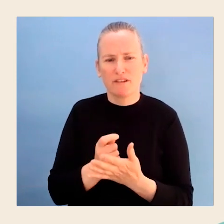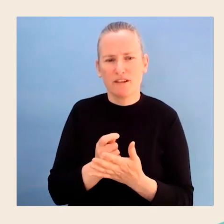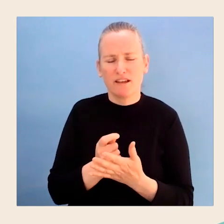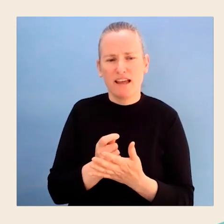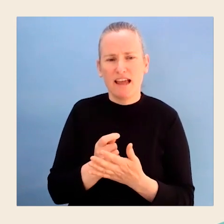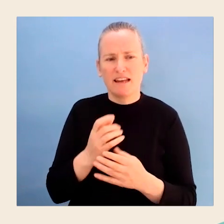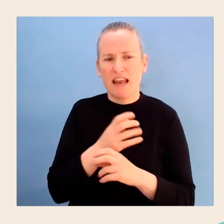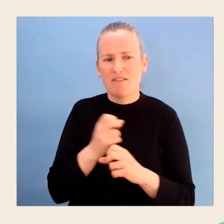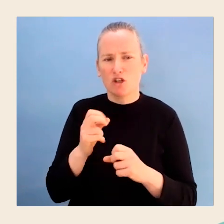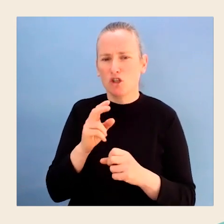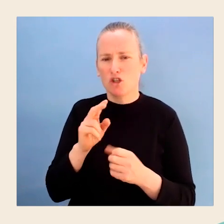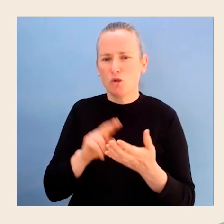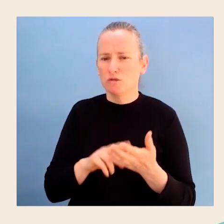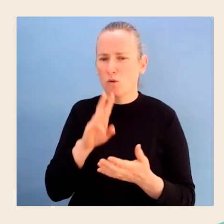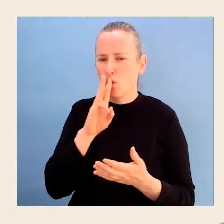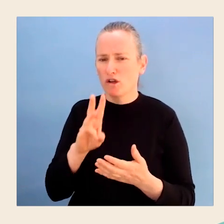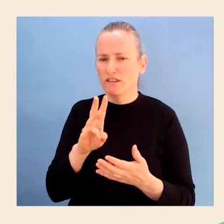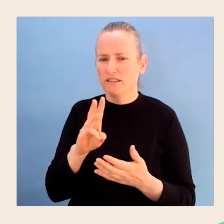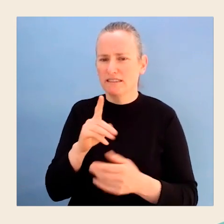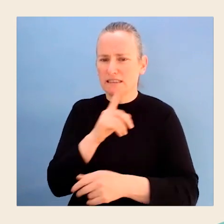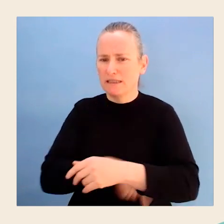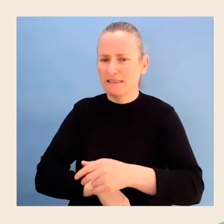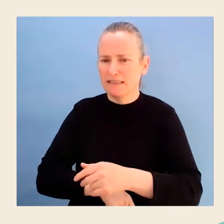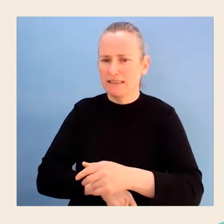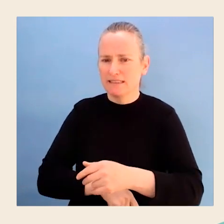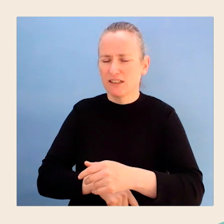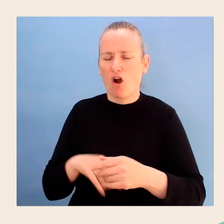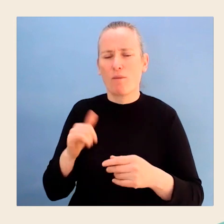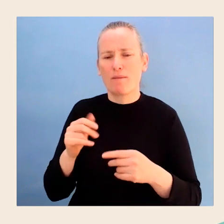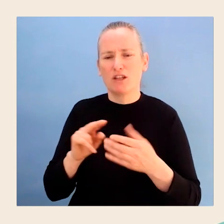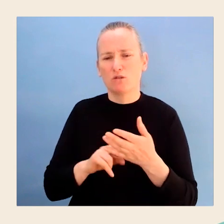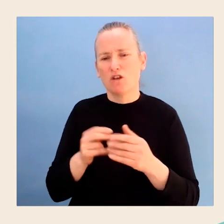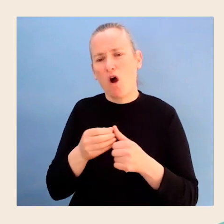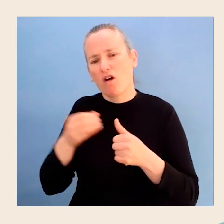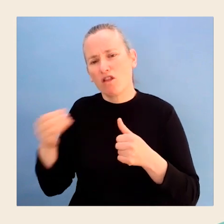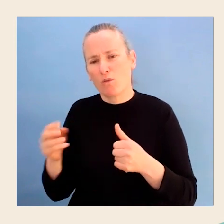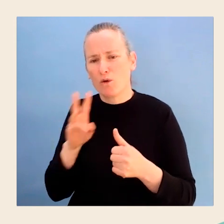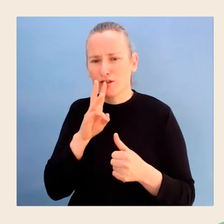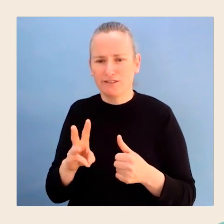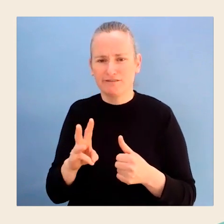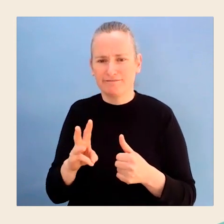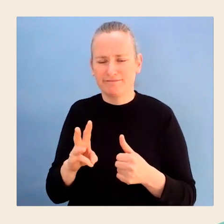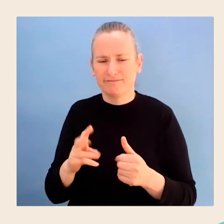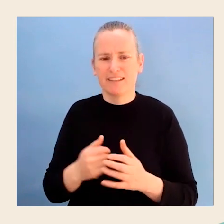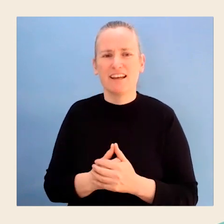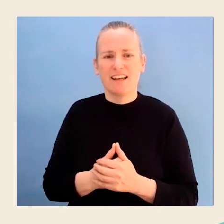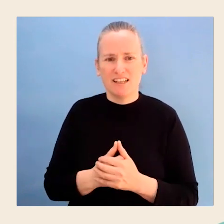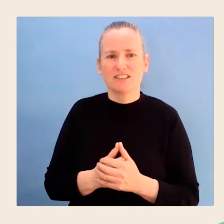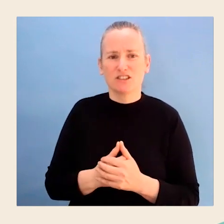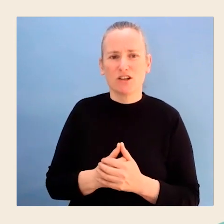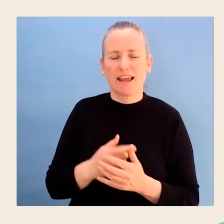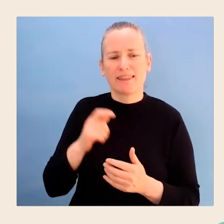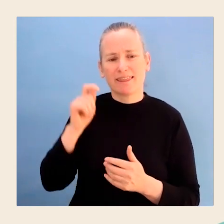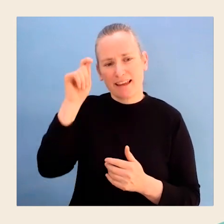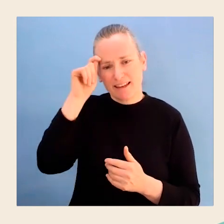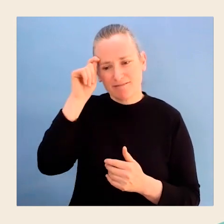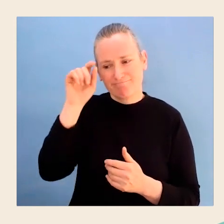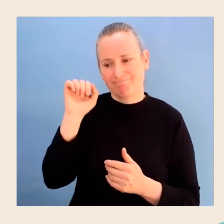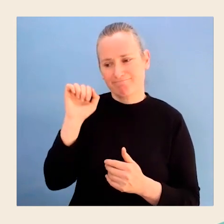they just didn't use that word or just used other words. So I think Eugene's piece